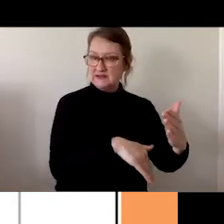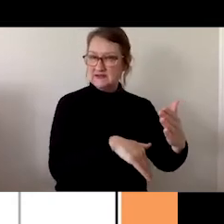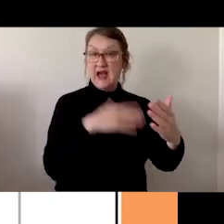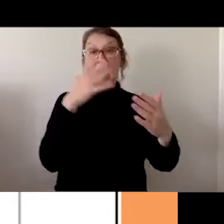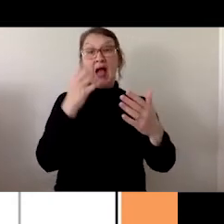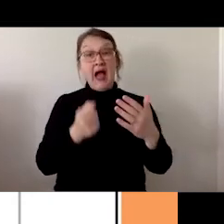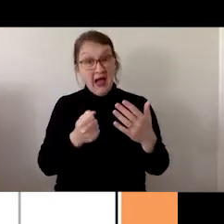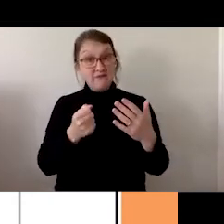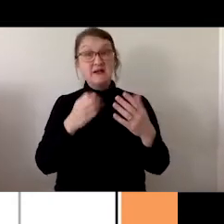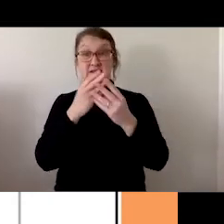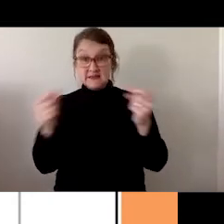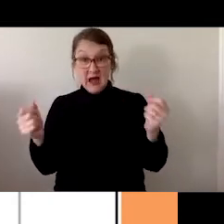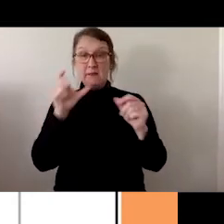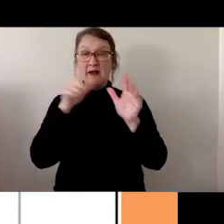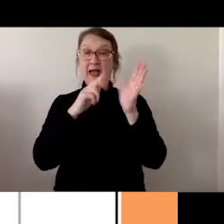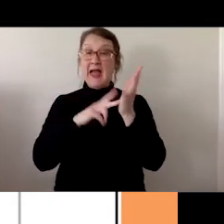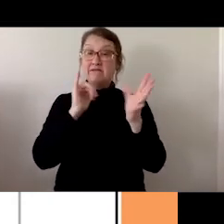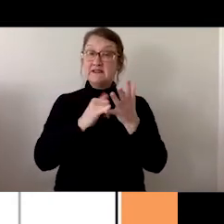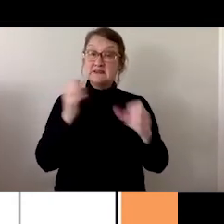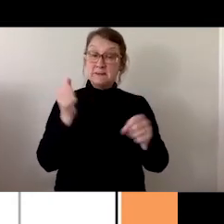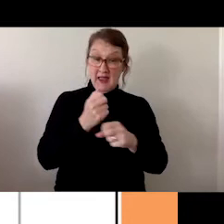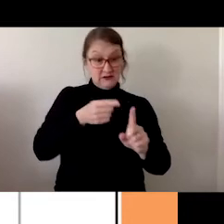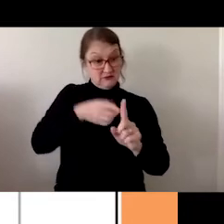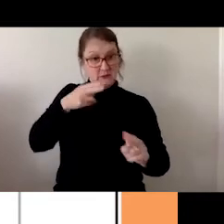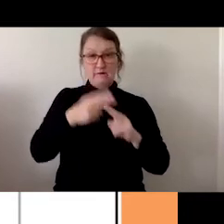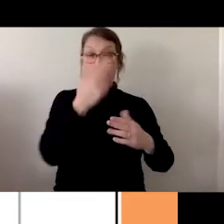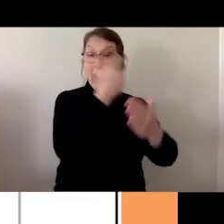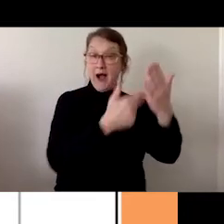arts and cultural organisations, and see what you can do and lean on what